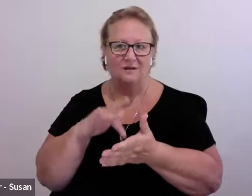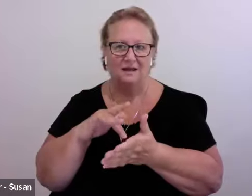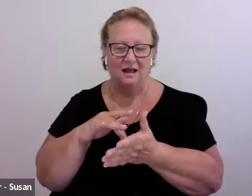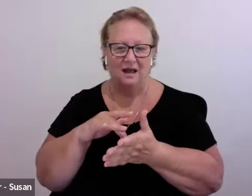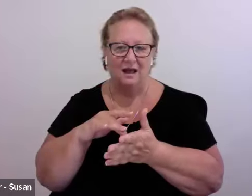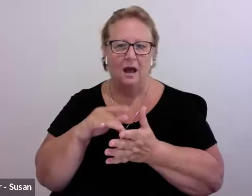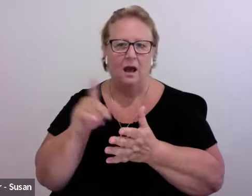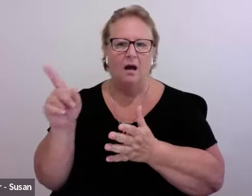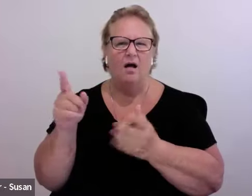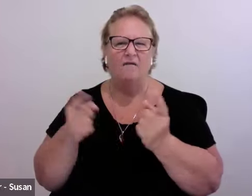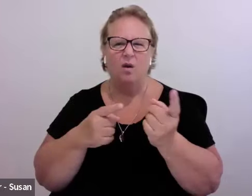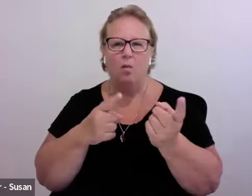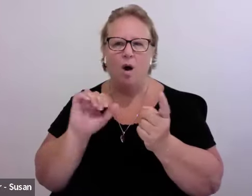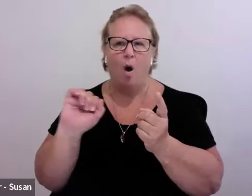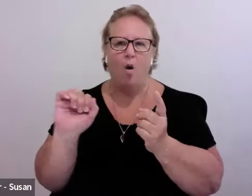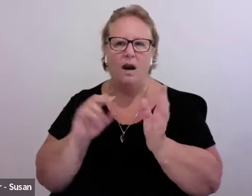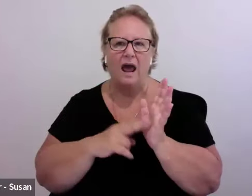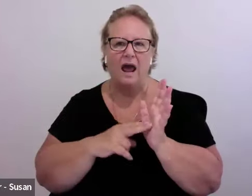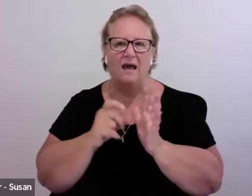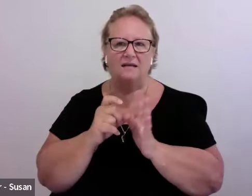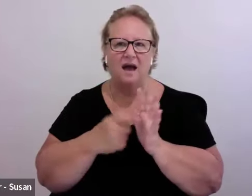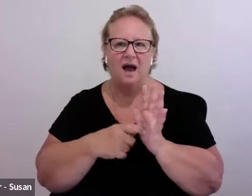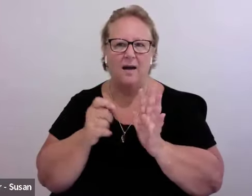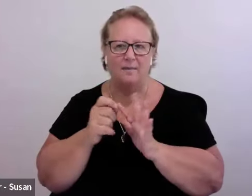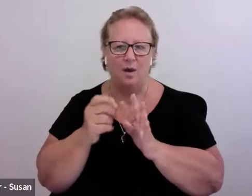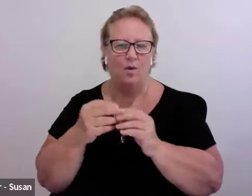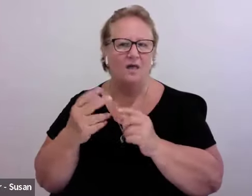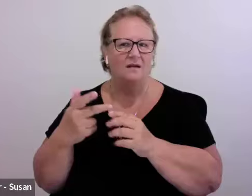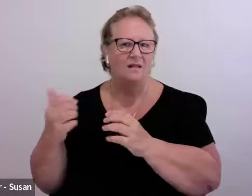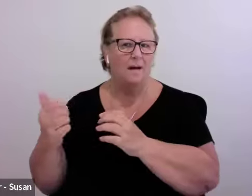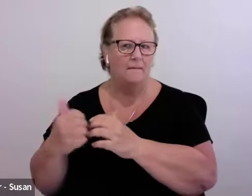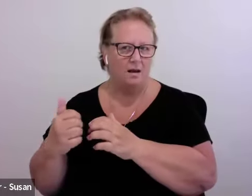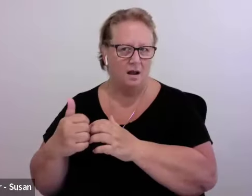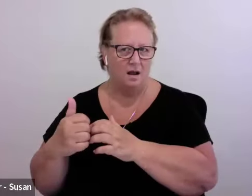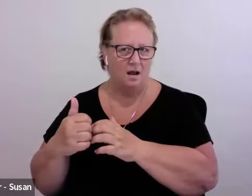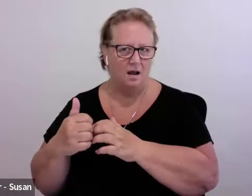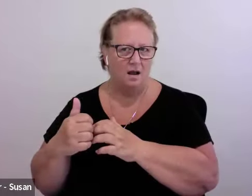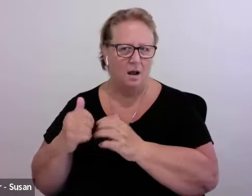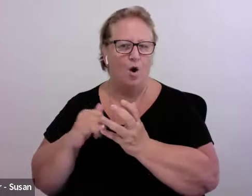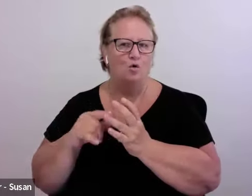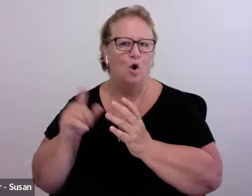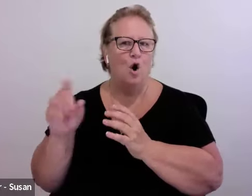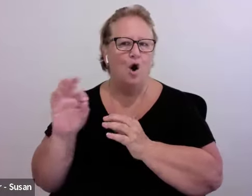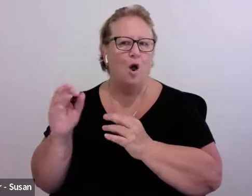sits within a broader umbrella entity . One unit with that umbrella , a research centre, is